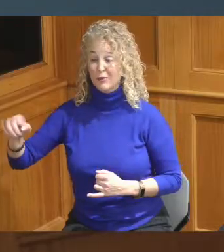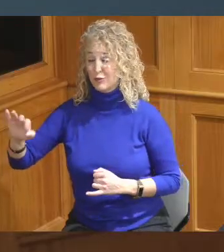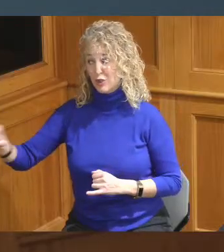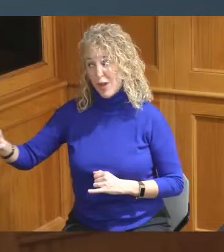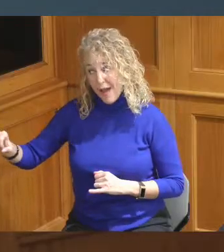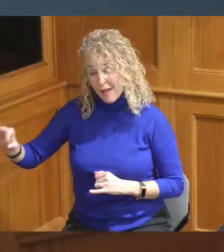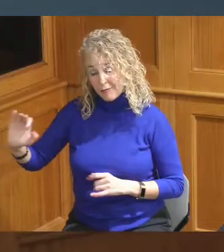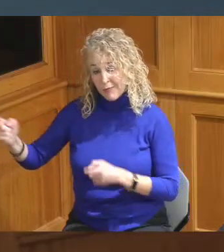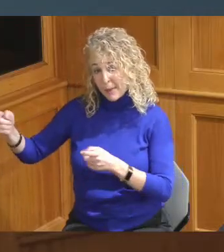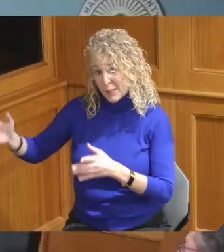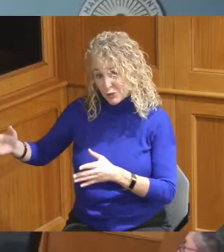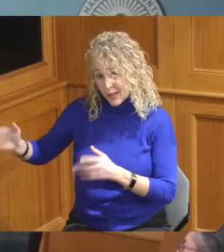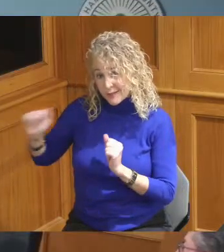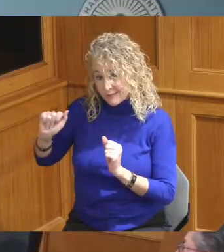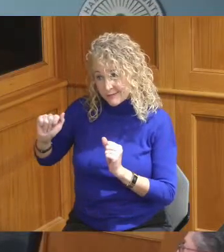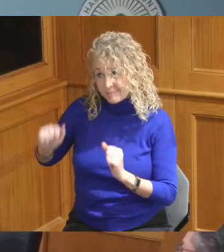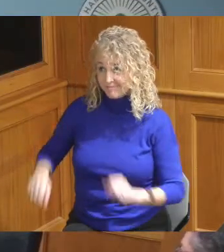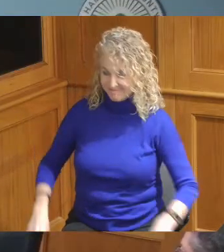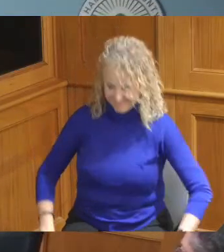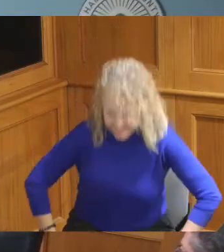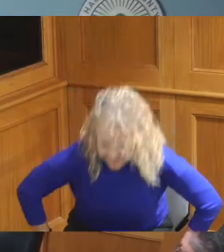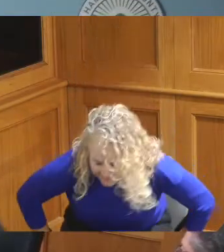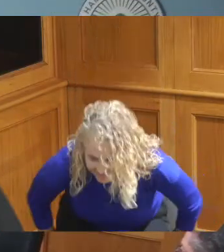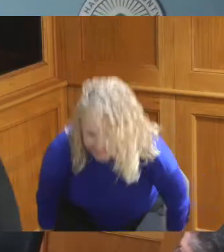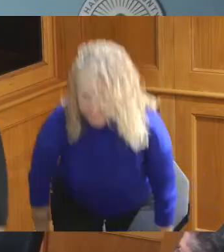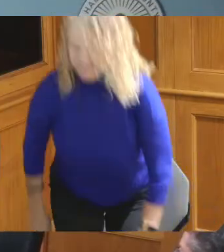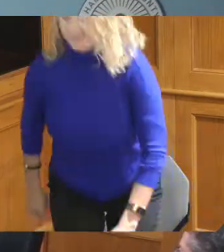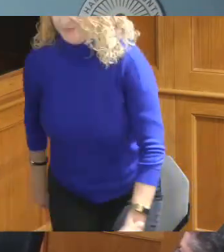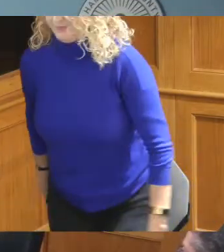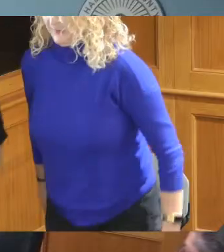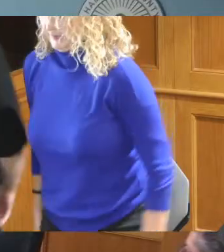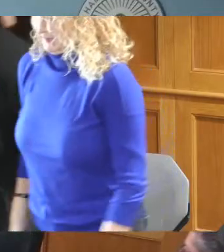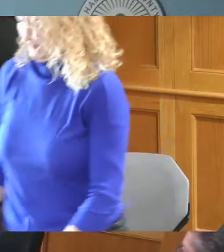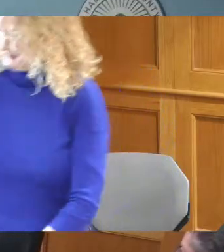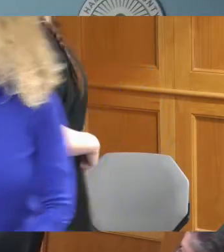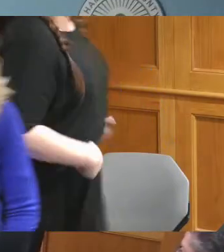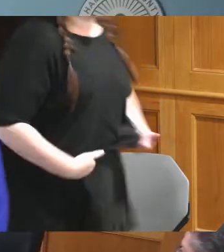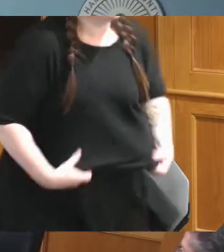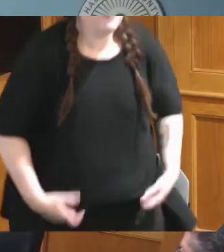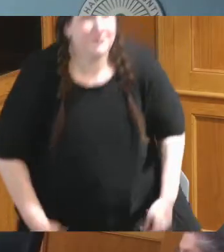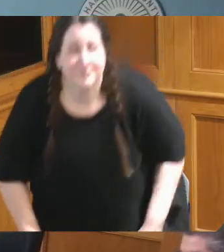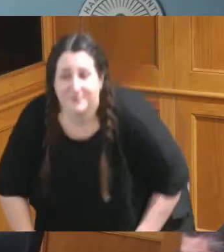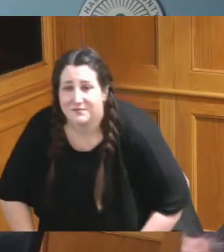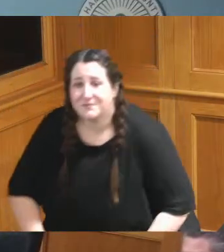our Administrator. thank you Commissioners. And actually I don't have any real by leave comments